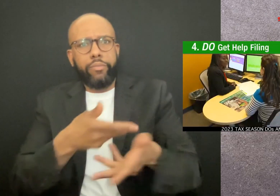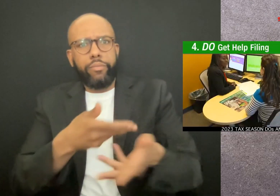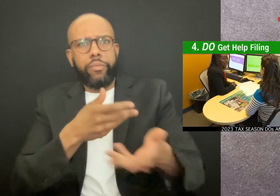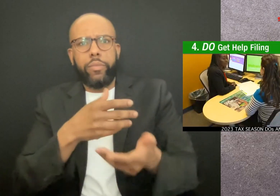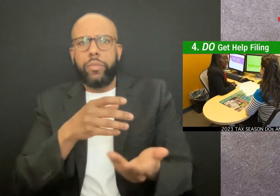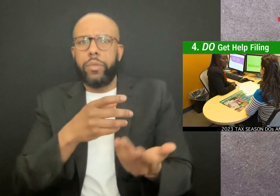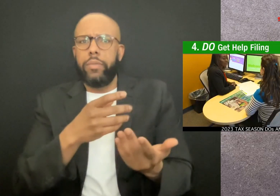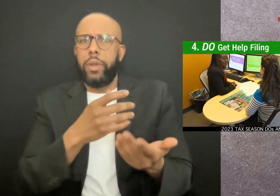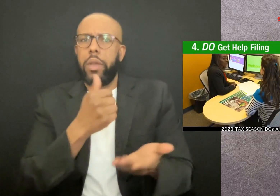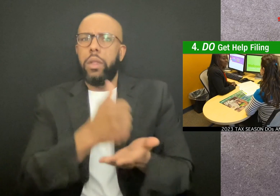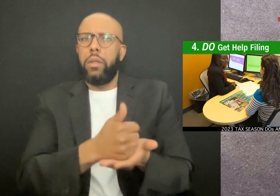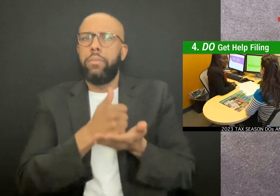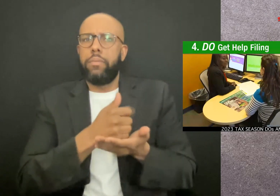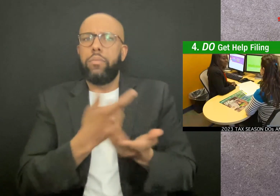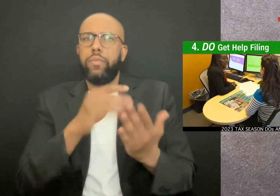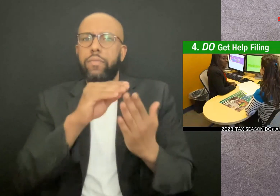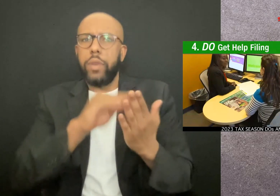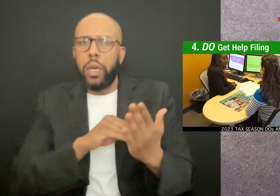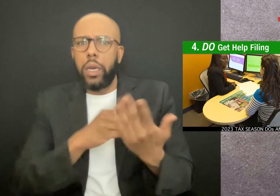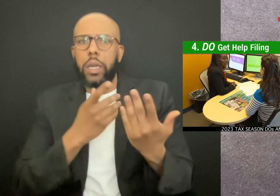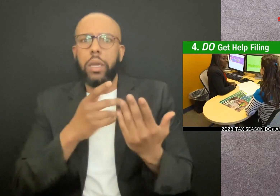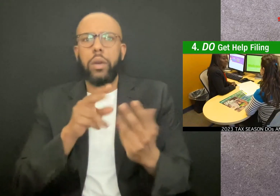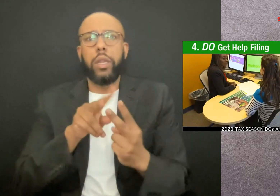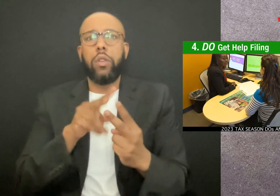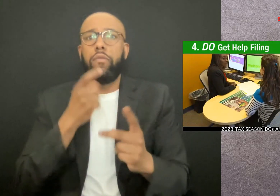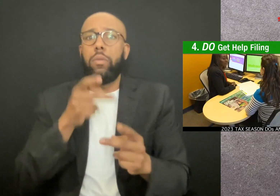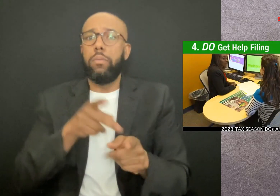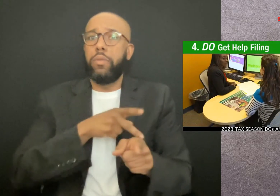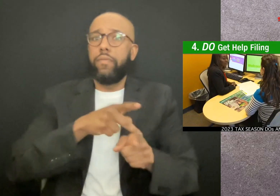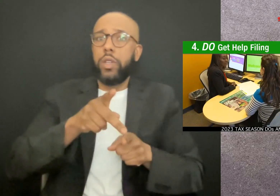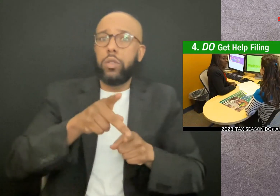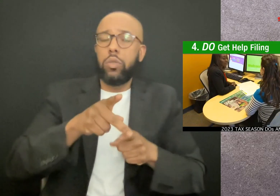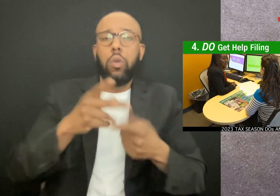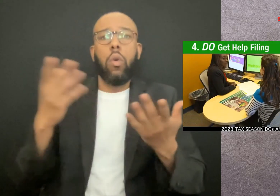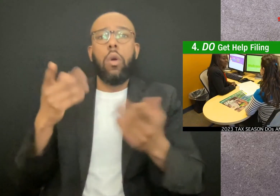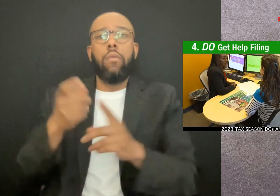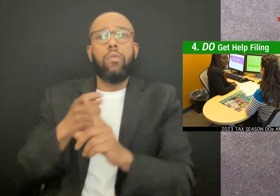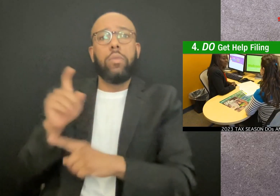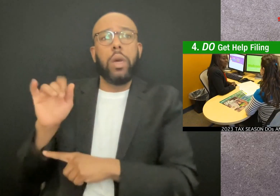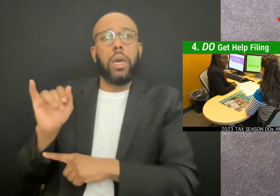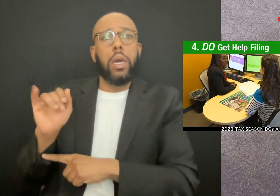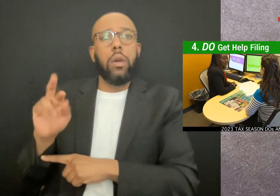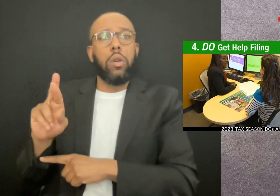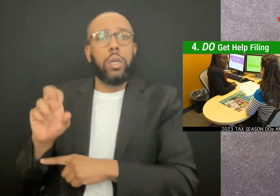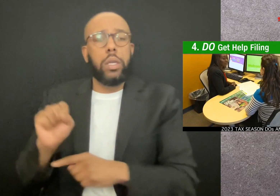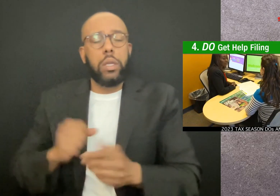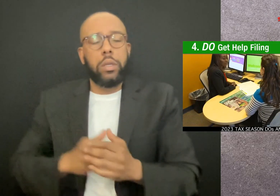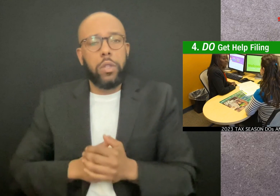number four get help filing either from a professional or from the IRS